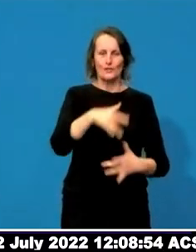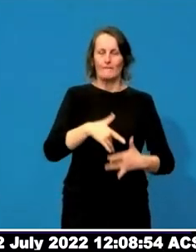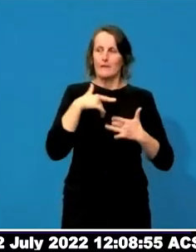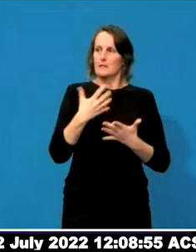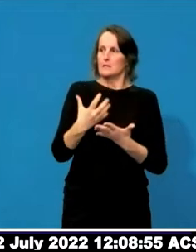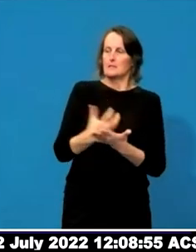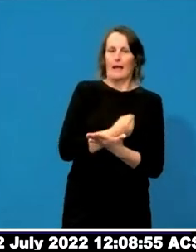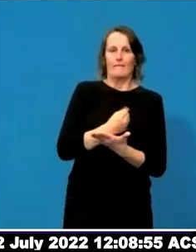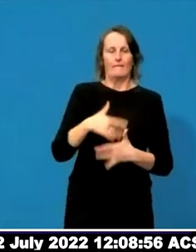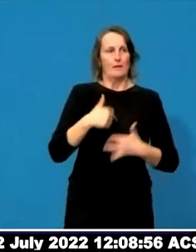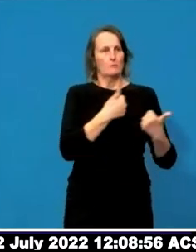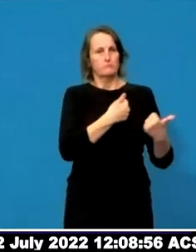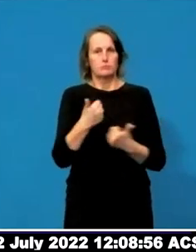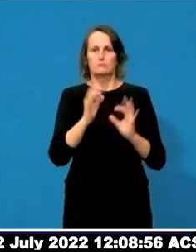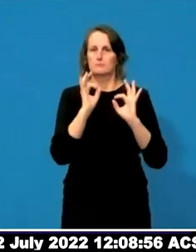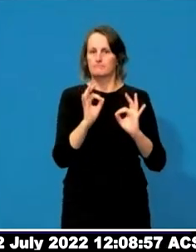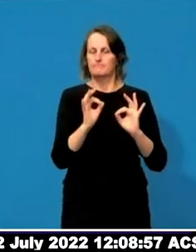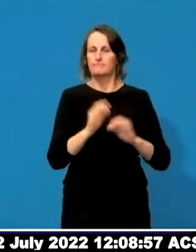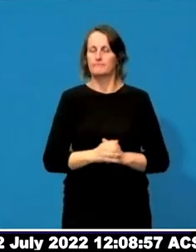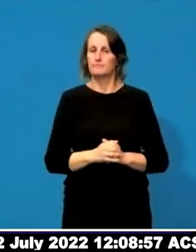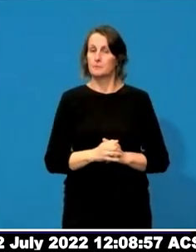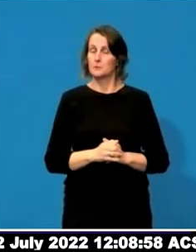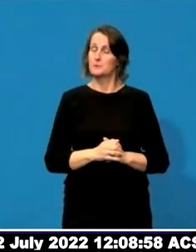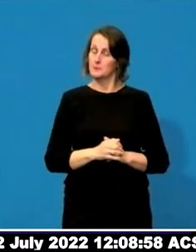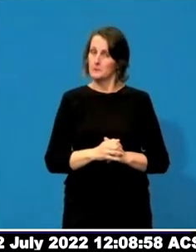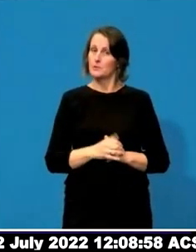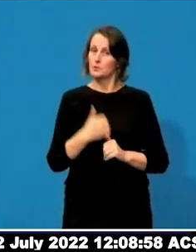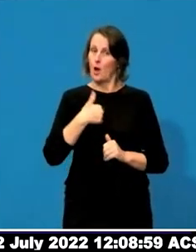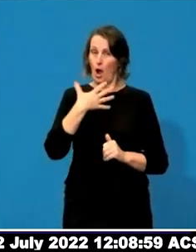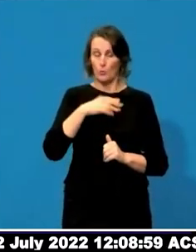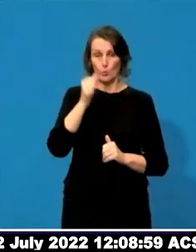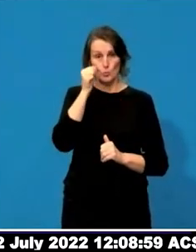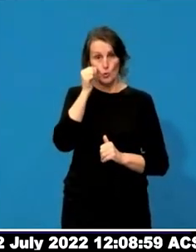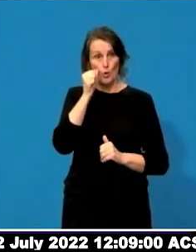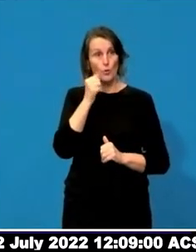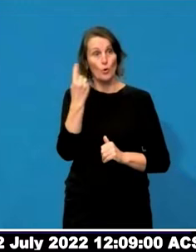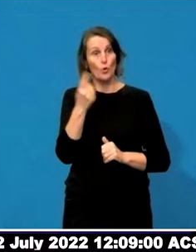Is it your observation of your clients that when they do -